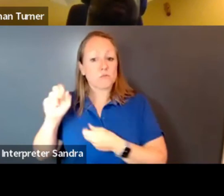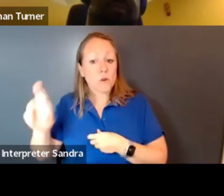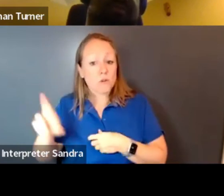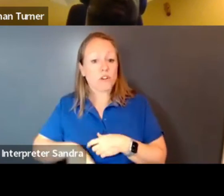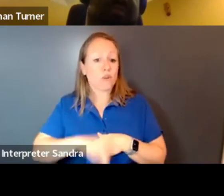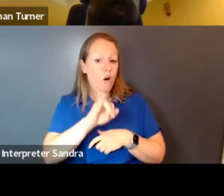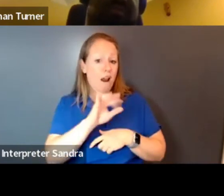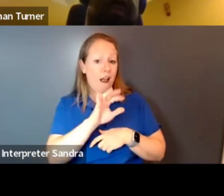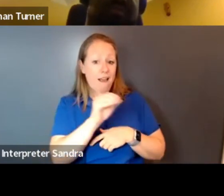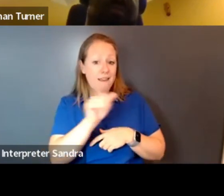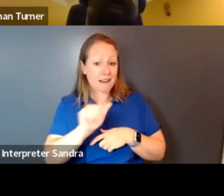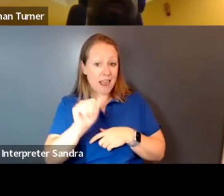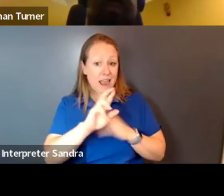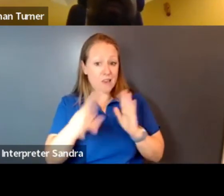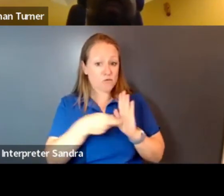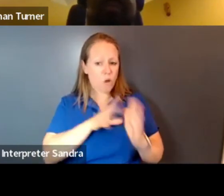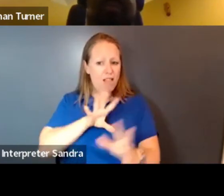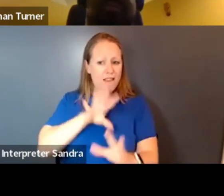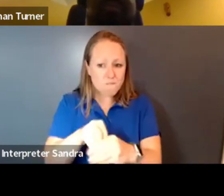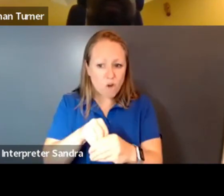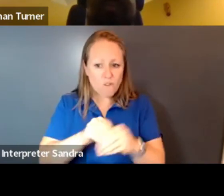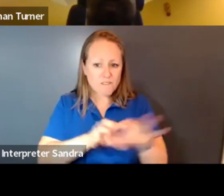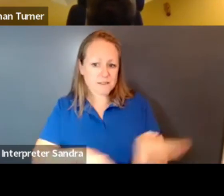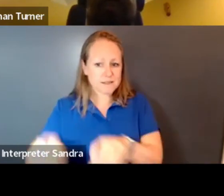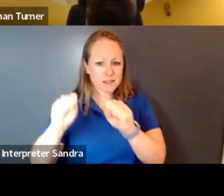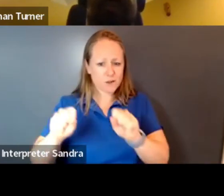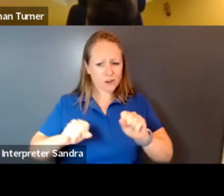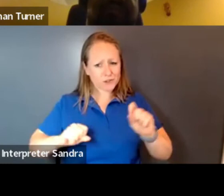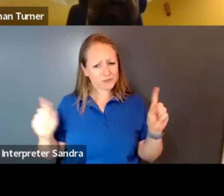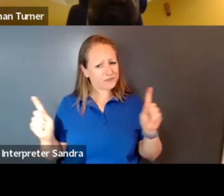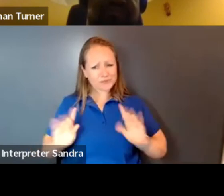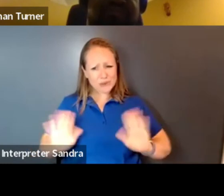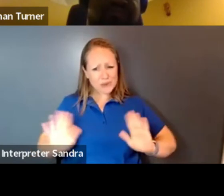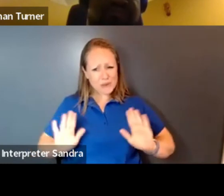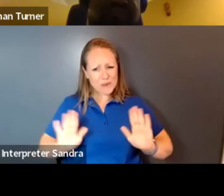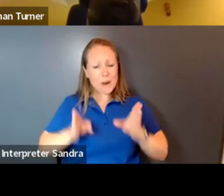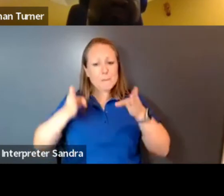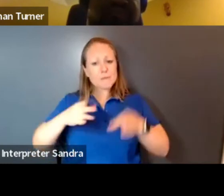takes over, it's no, you know, the the person who is self directing is the expert. Of